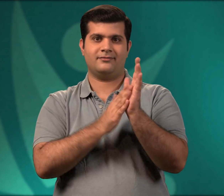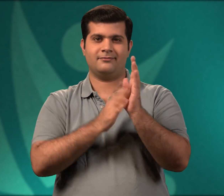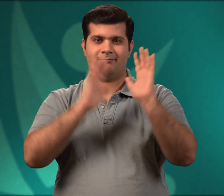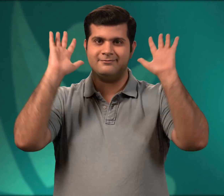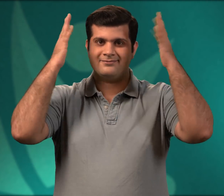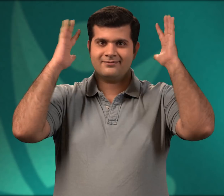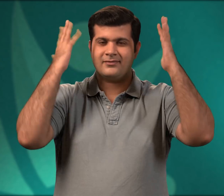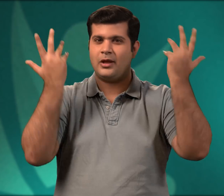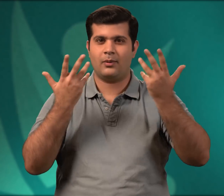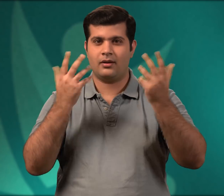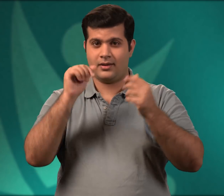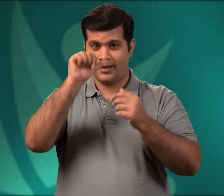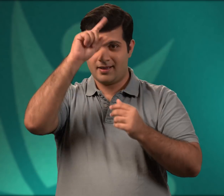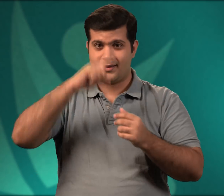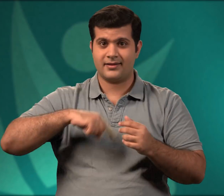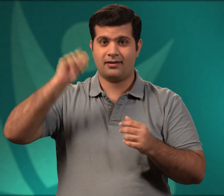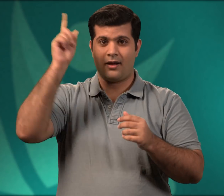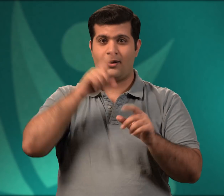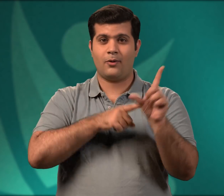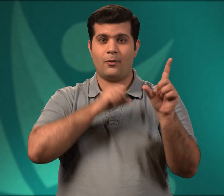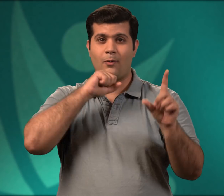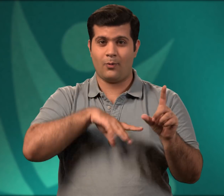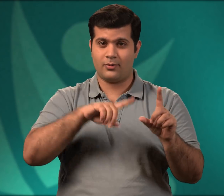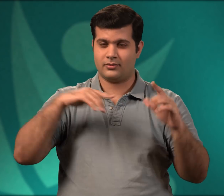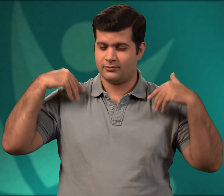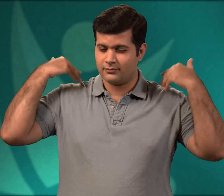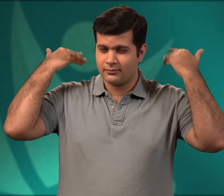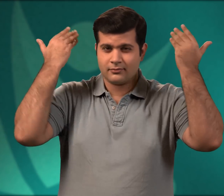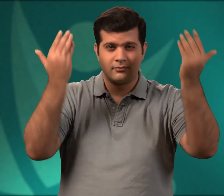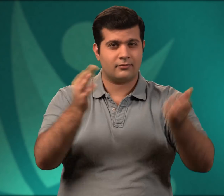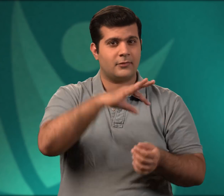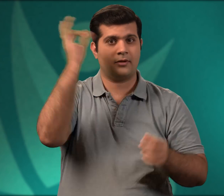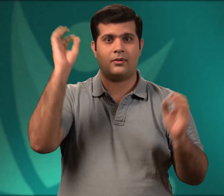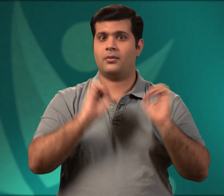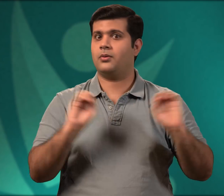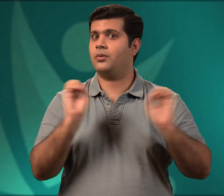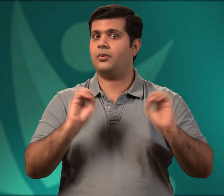A big round of applause because, an Indian youth was never selected before.